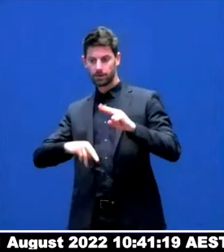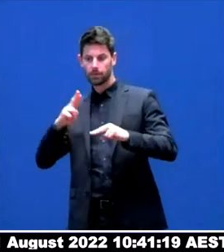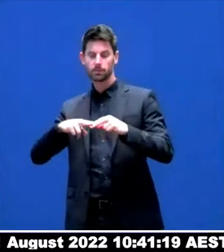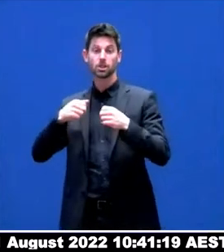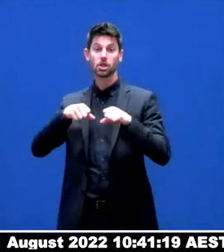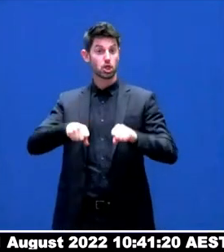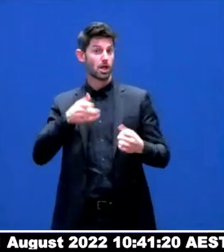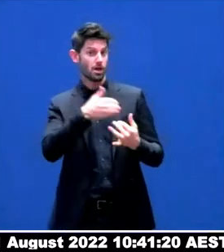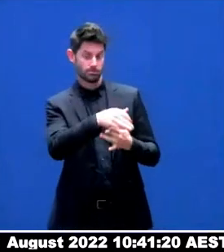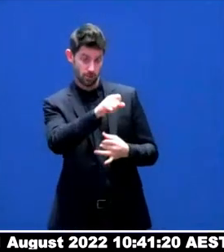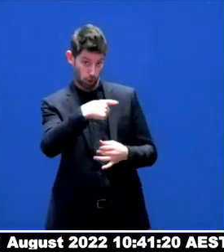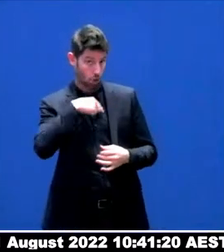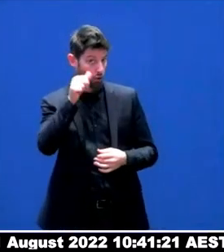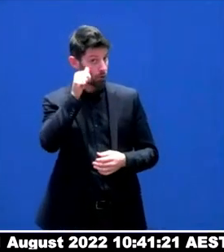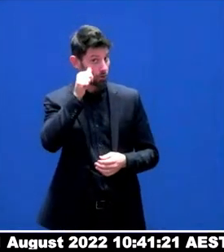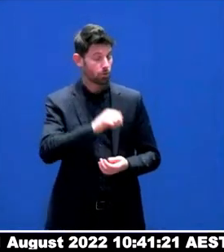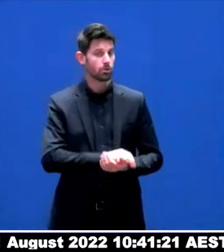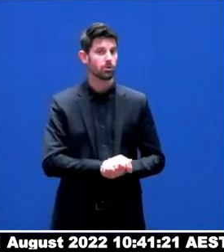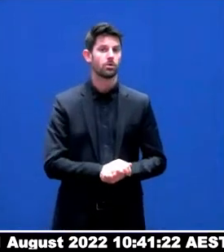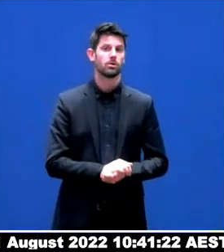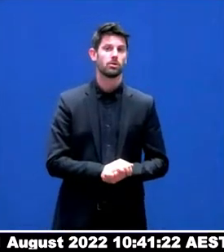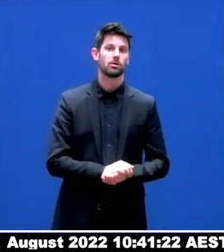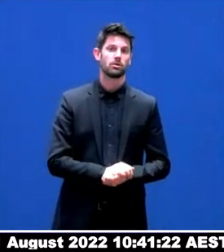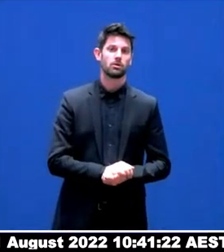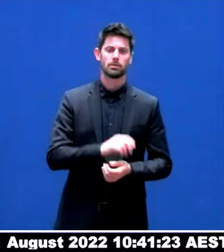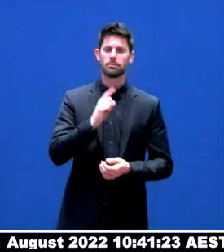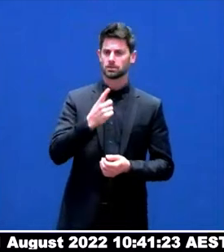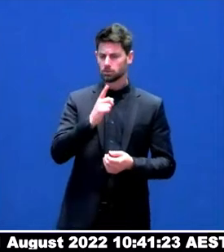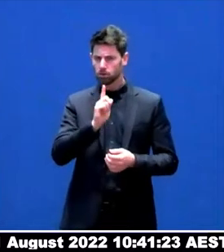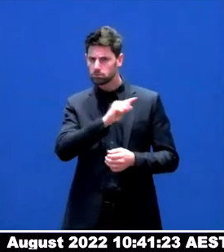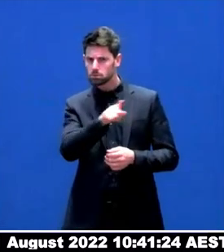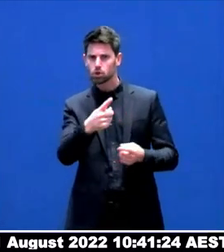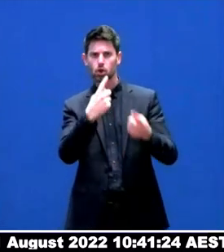I understood that. DEBBIE MITCHELL: I'm advised that the protective factors